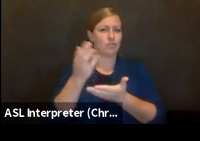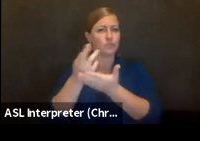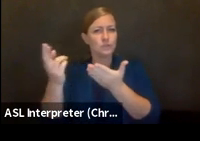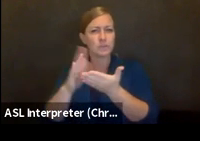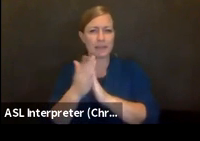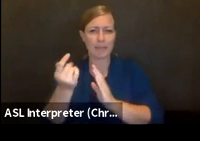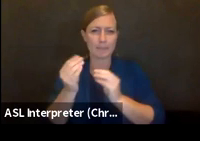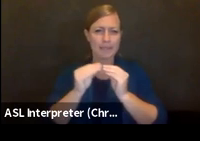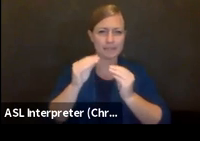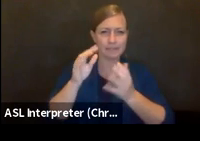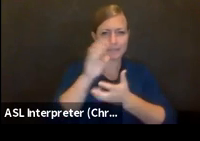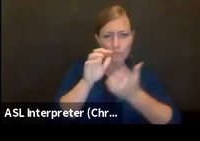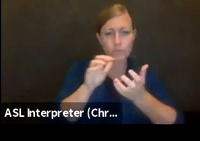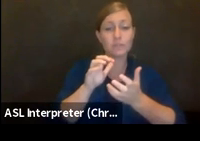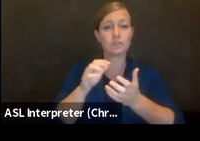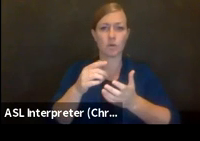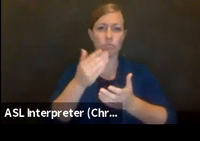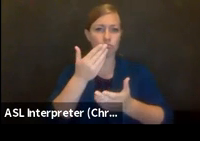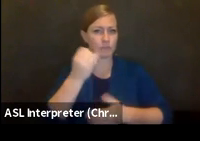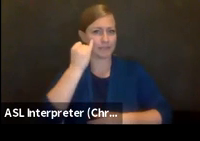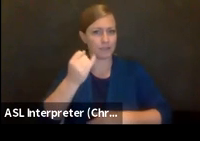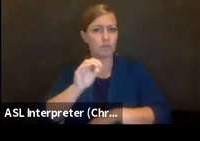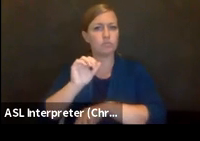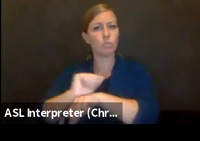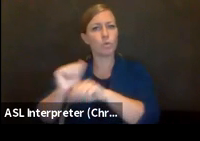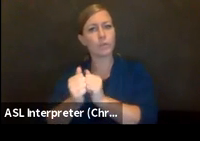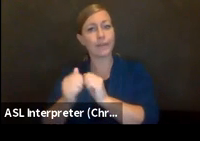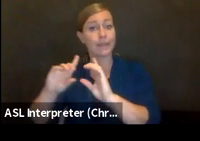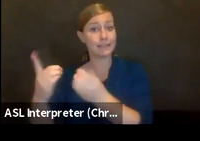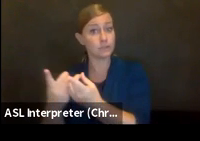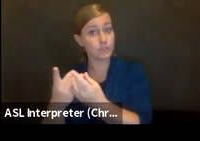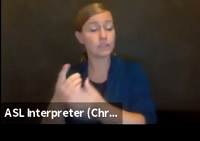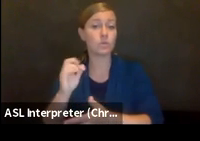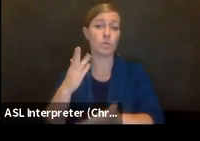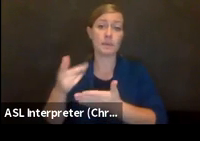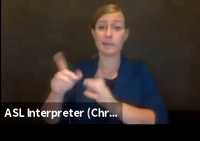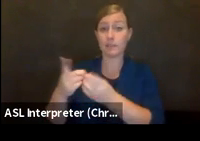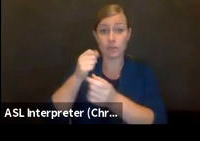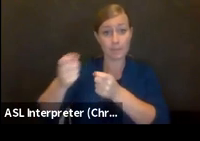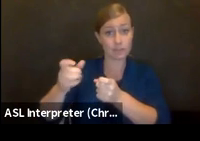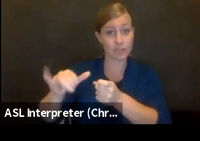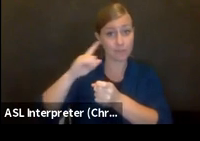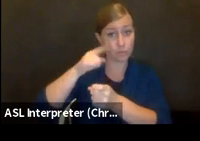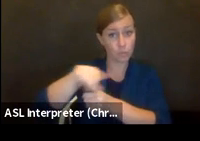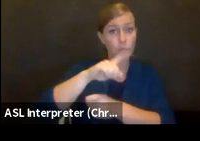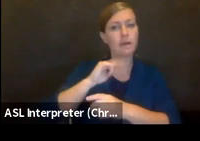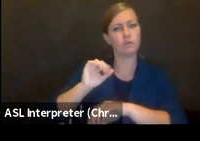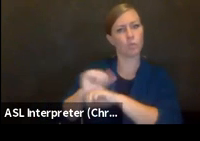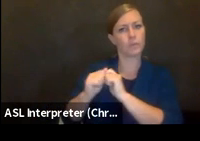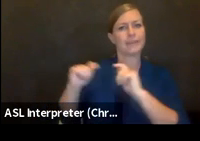ESD 189 - Amy Colburn: So working with your district or even your if the district isn't managing this for you, working with a team of people to sort this out and practice.